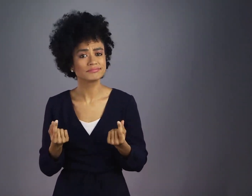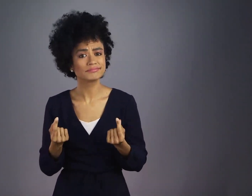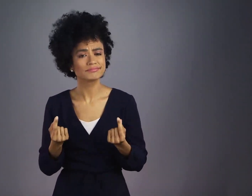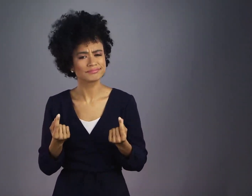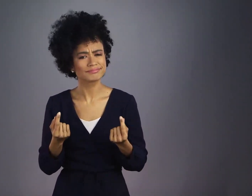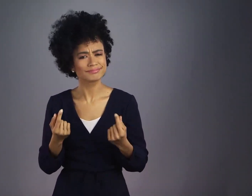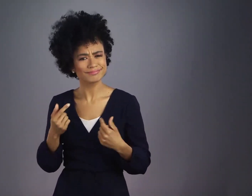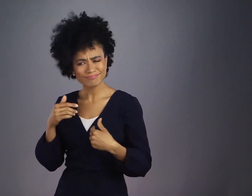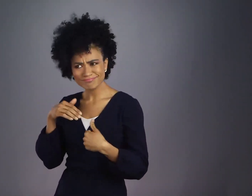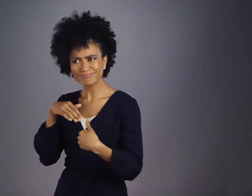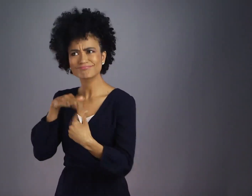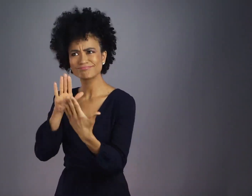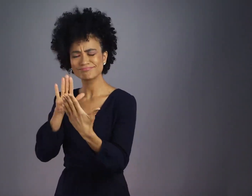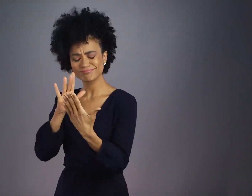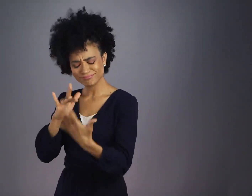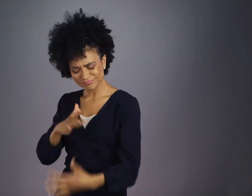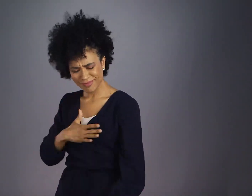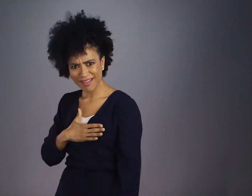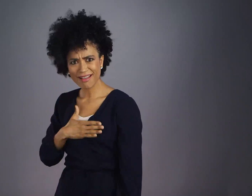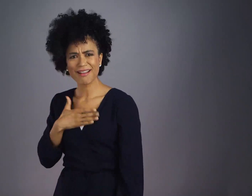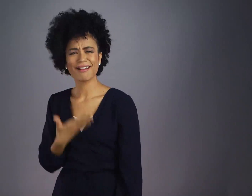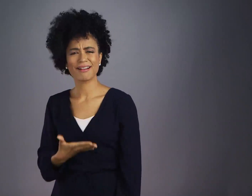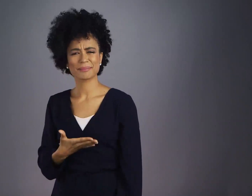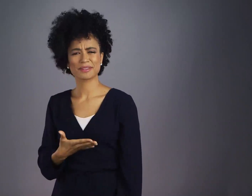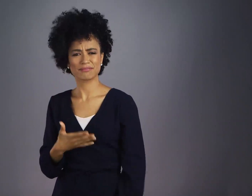will mean that we have admitted to God, to ourselves,